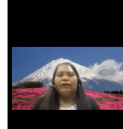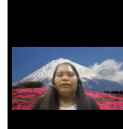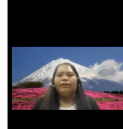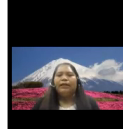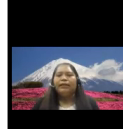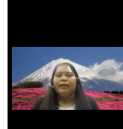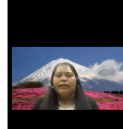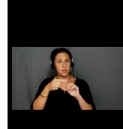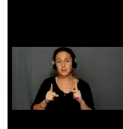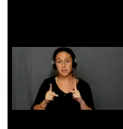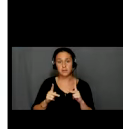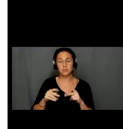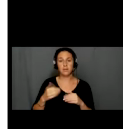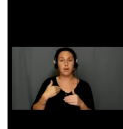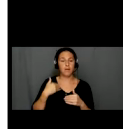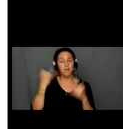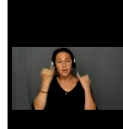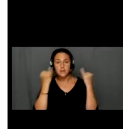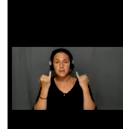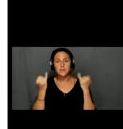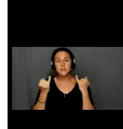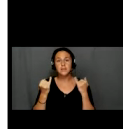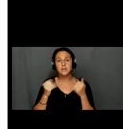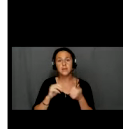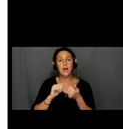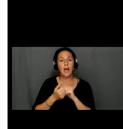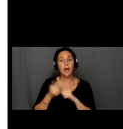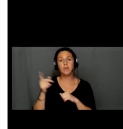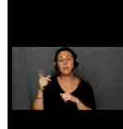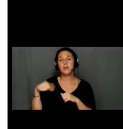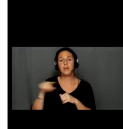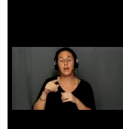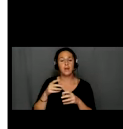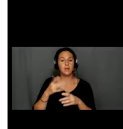would prefer to receive alerts, how they would feel more comfortable, and